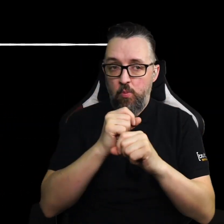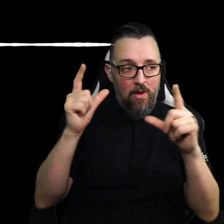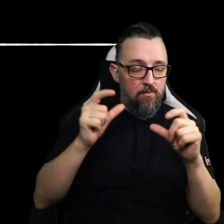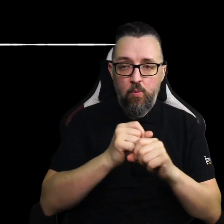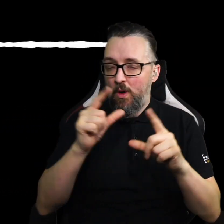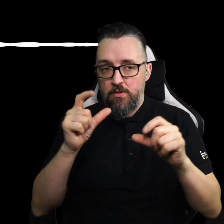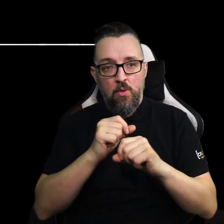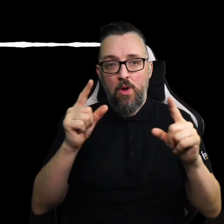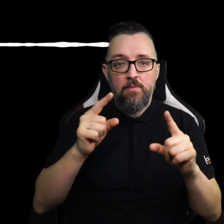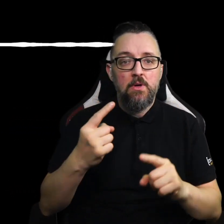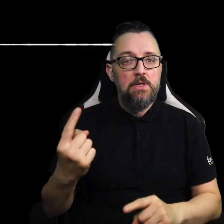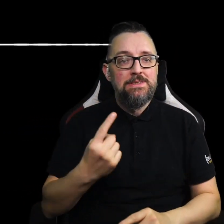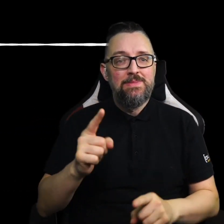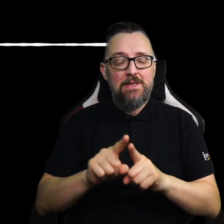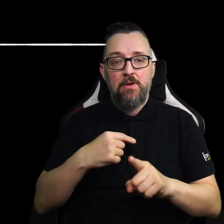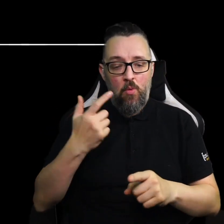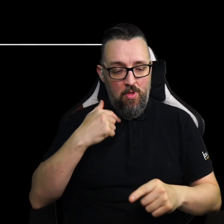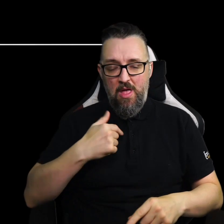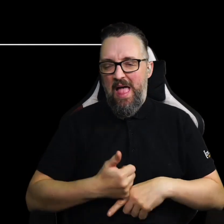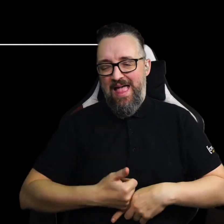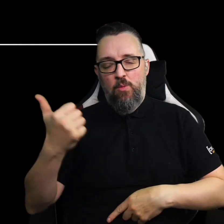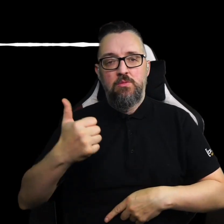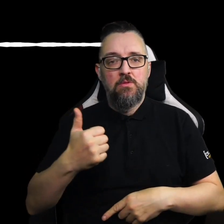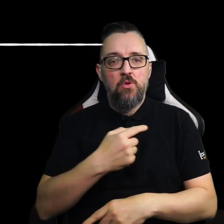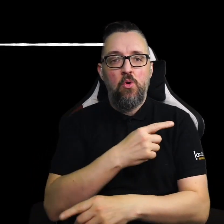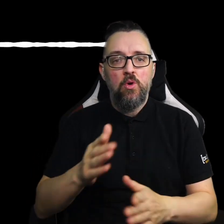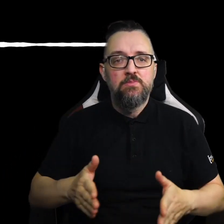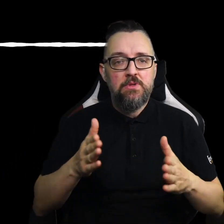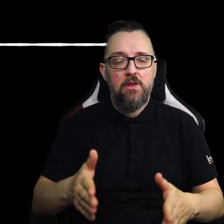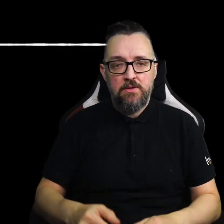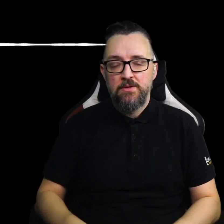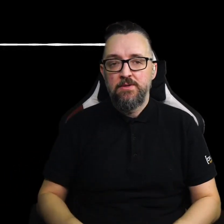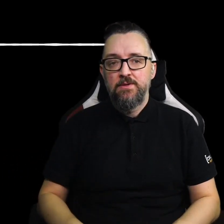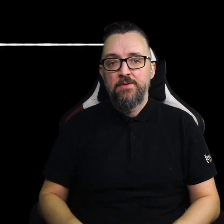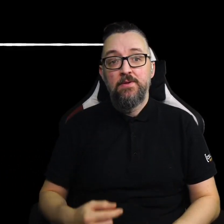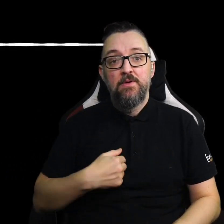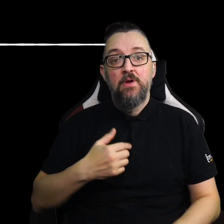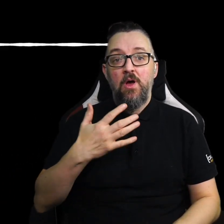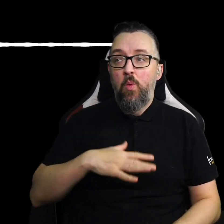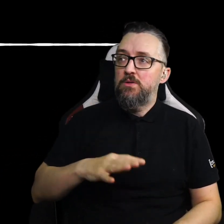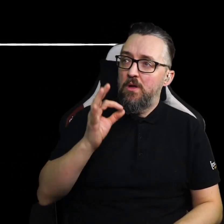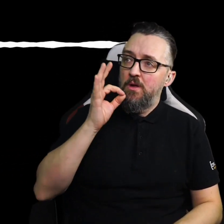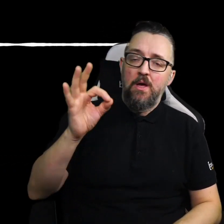if someone was going to kick me out of the hospital! I wanted to sign so that the Home Office could reconsider my new application.